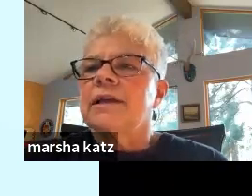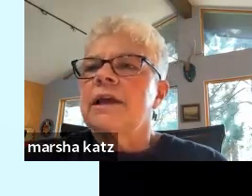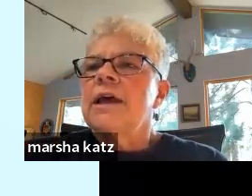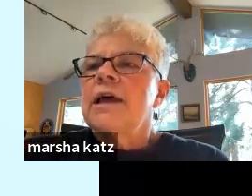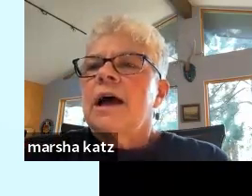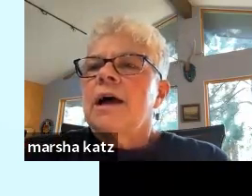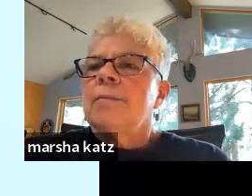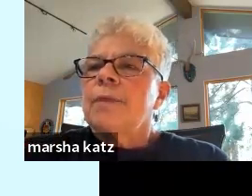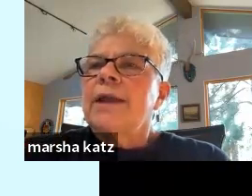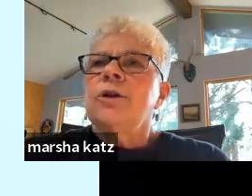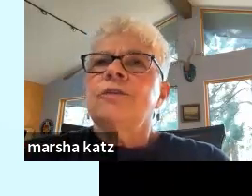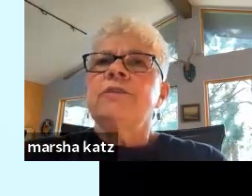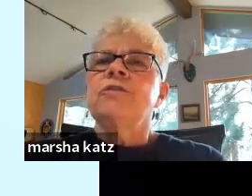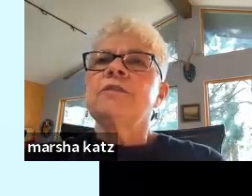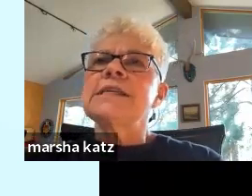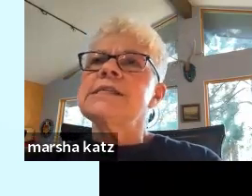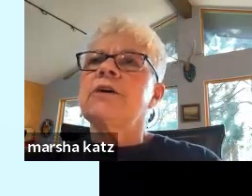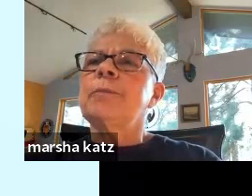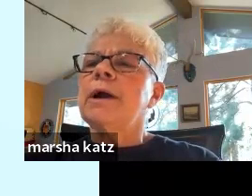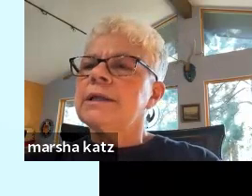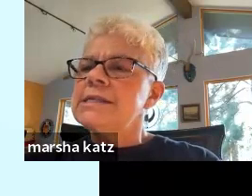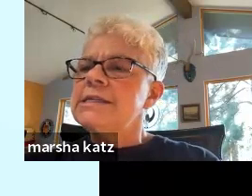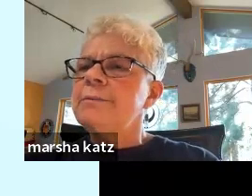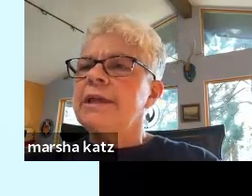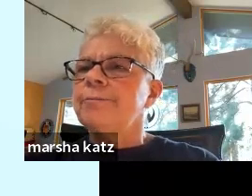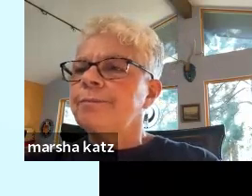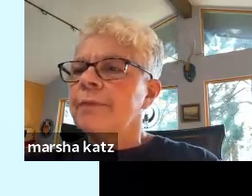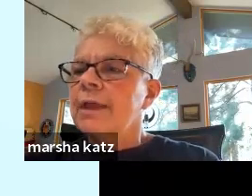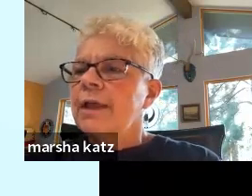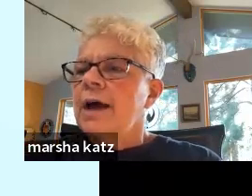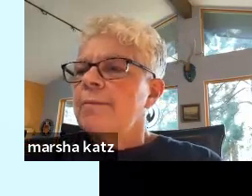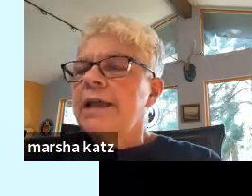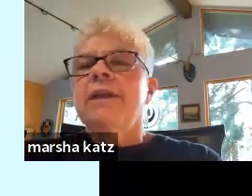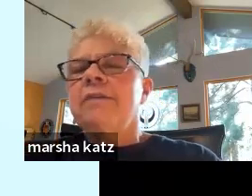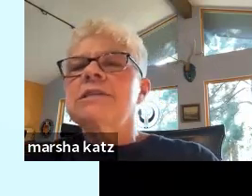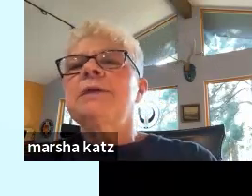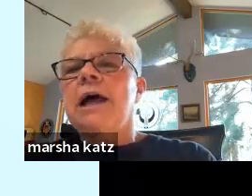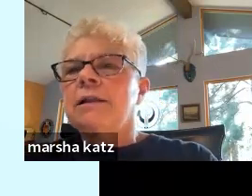with disabilities. There is a lot of art and music produced by people with